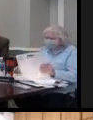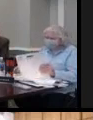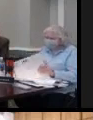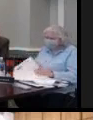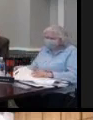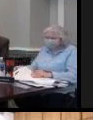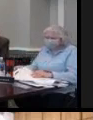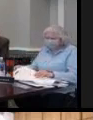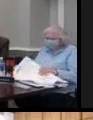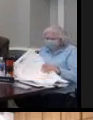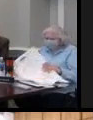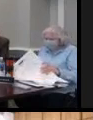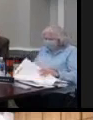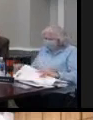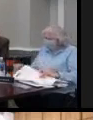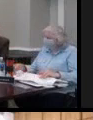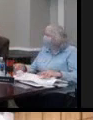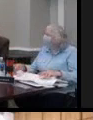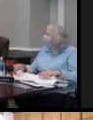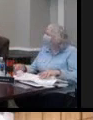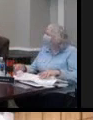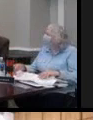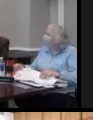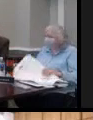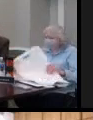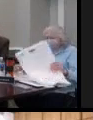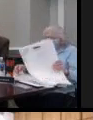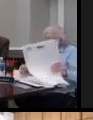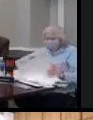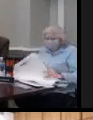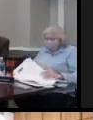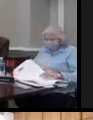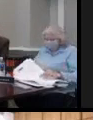Mr. Parsons I couldn't understand what you said.